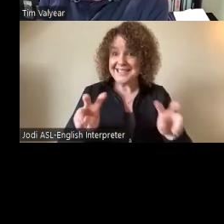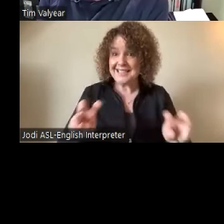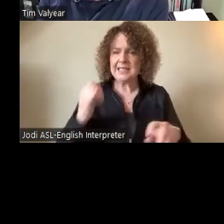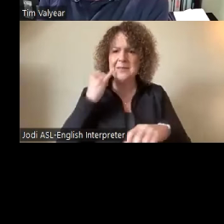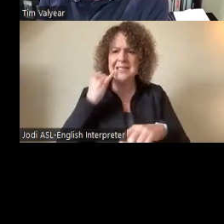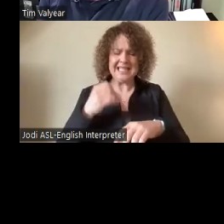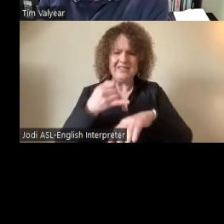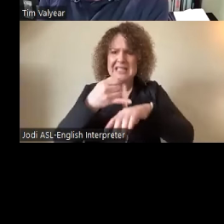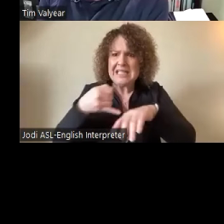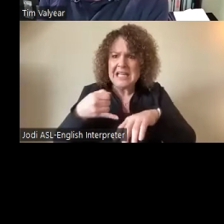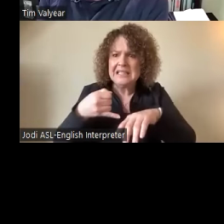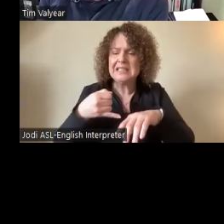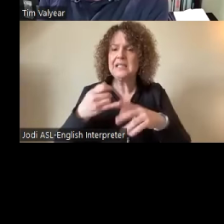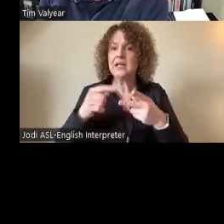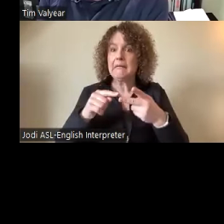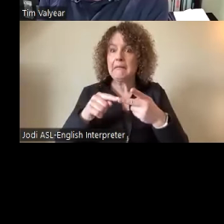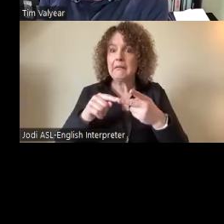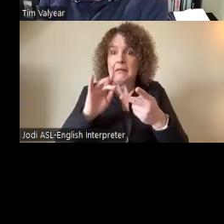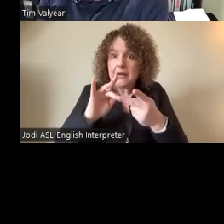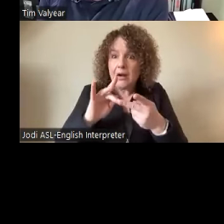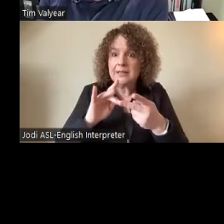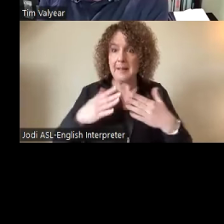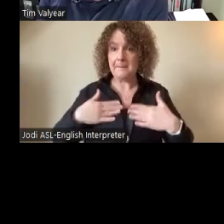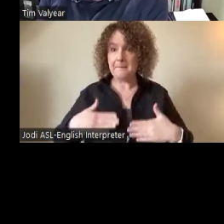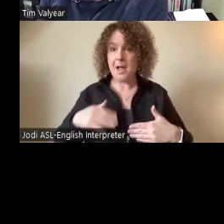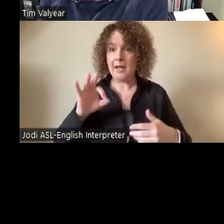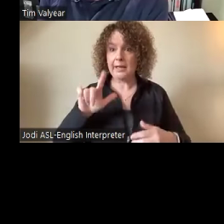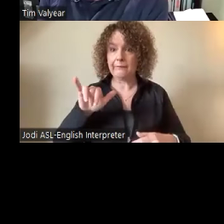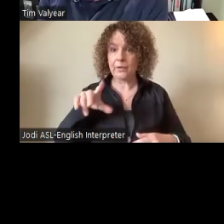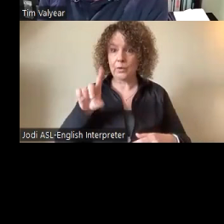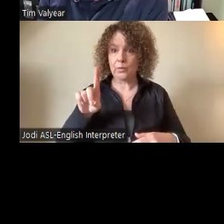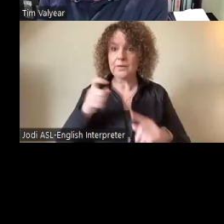So what is the appropriate PPE ? What is the risk of doing